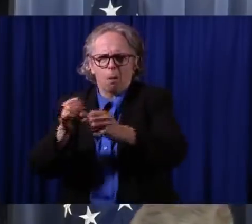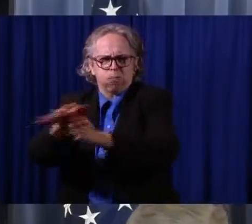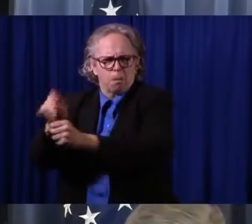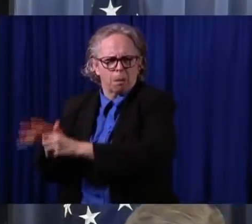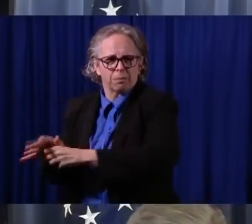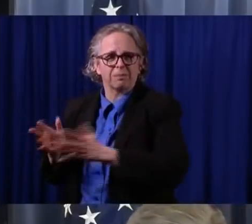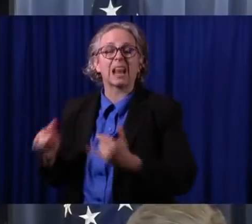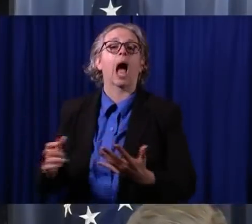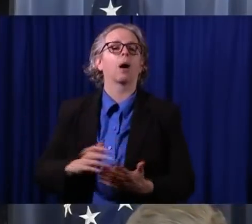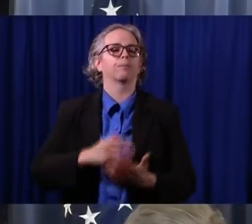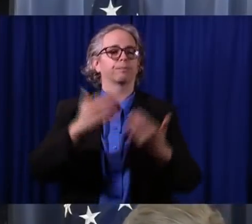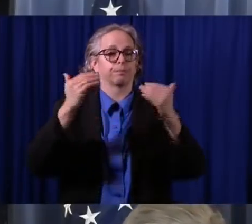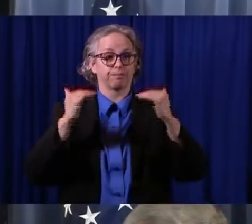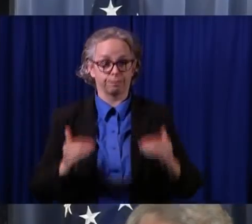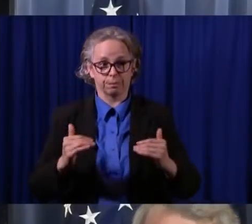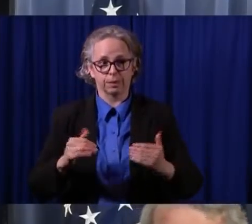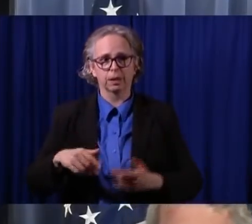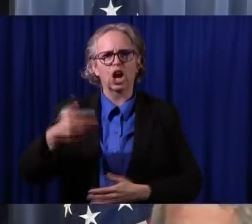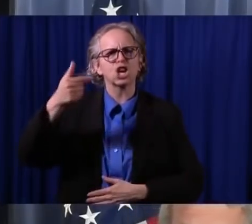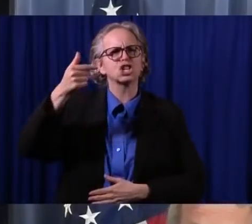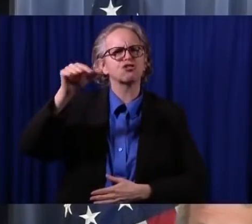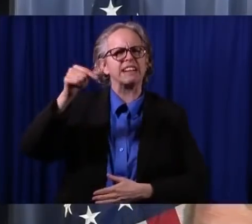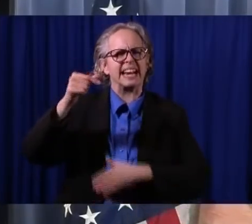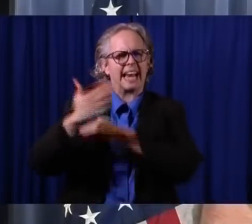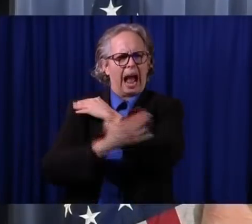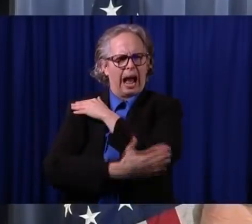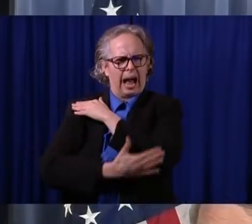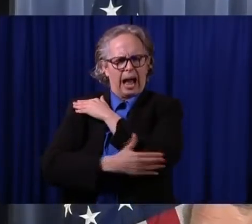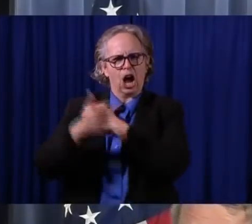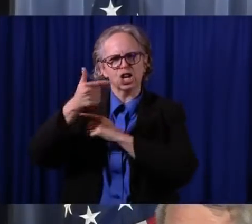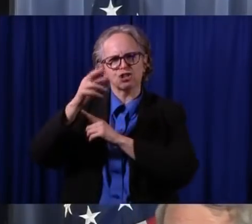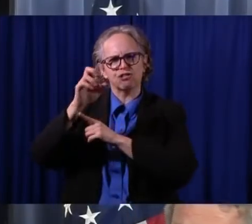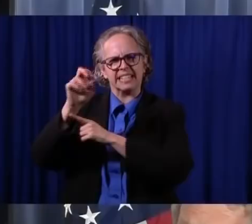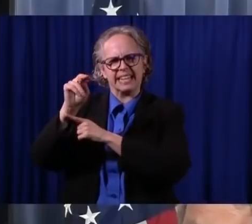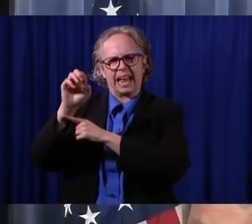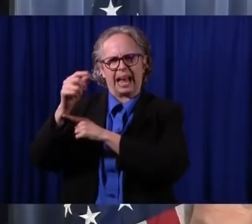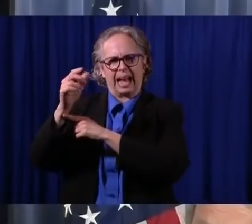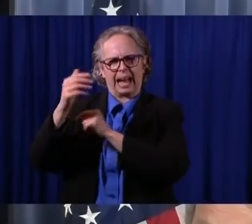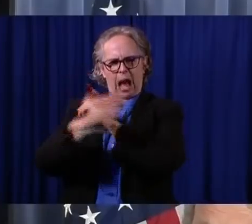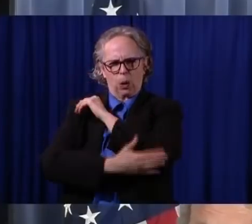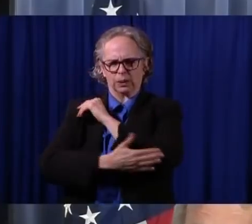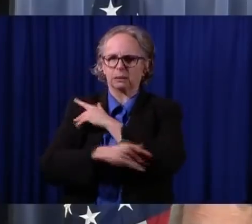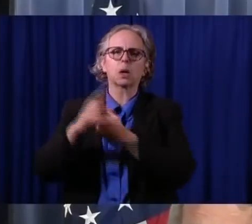A FEW OTHER PLACES WE ARE SEEING THIS.